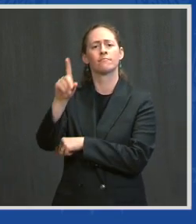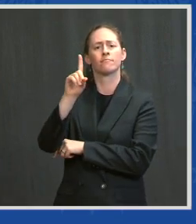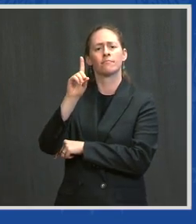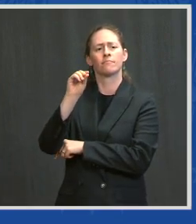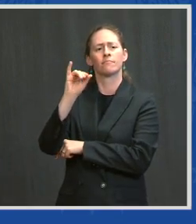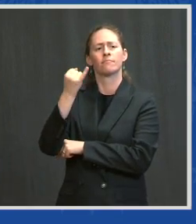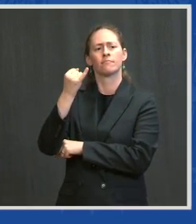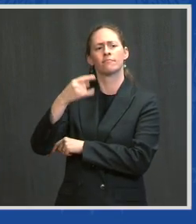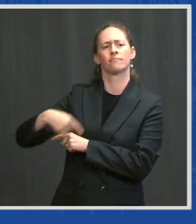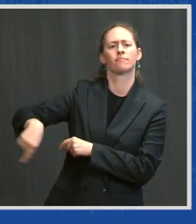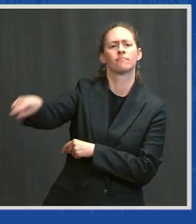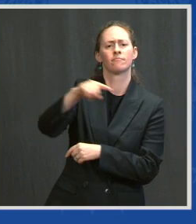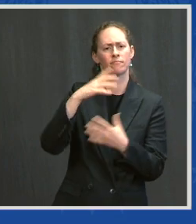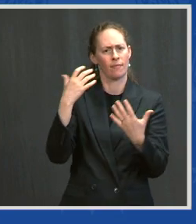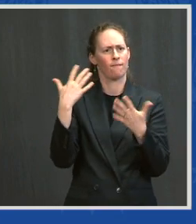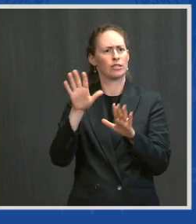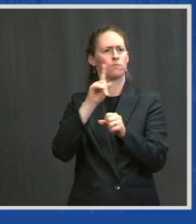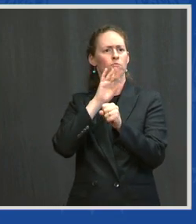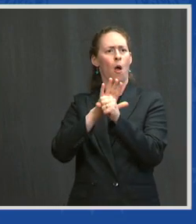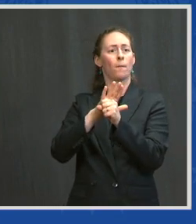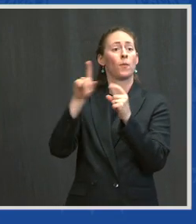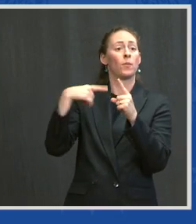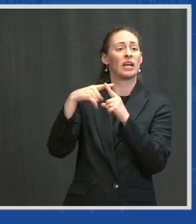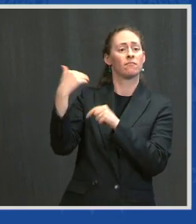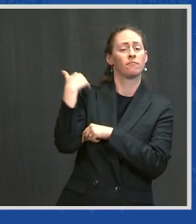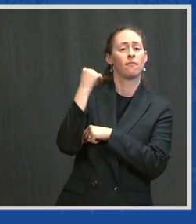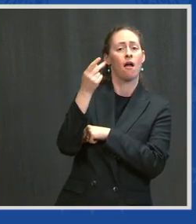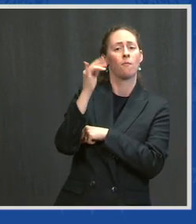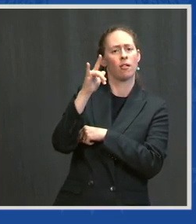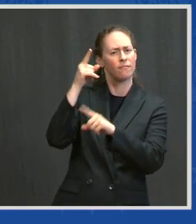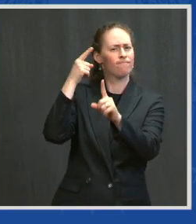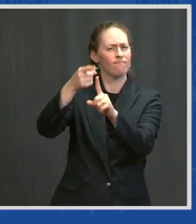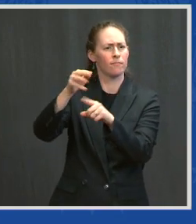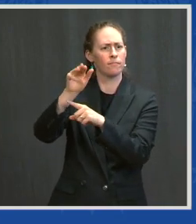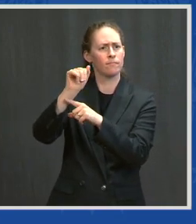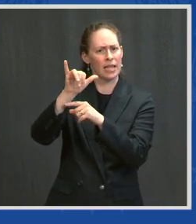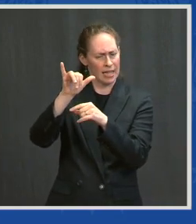On May 7th, we issued a proposed rule to help address the proliferation of ghost guns.